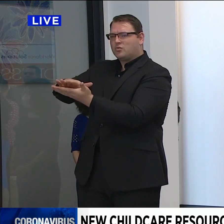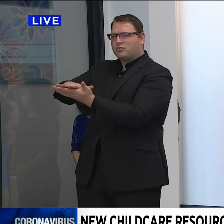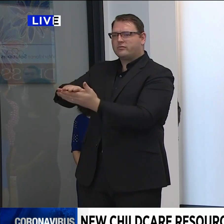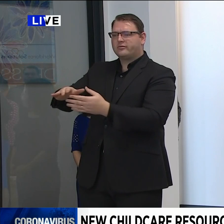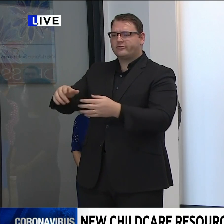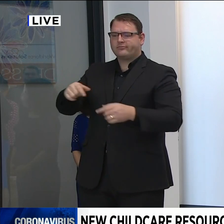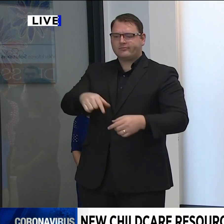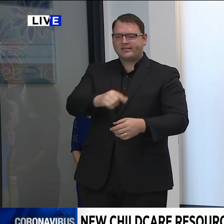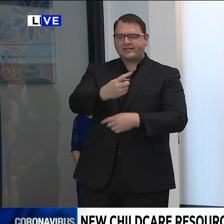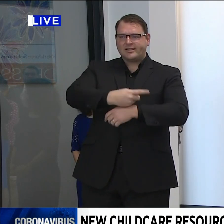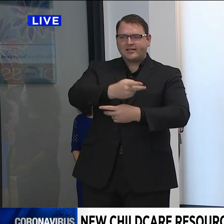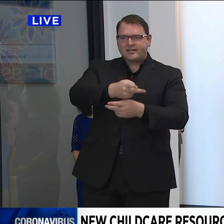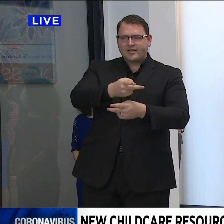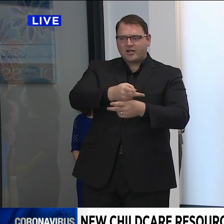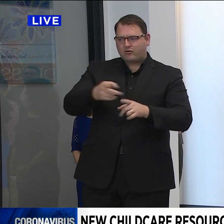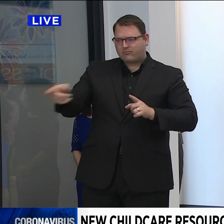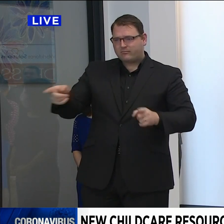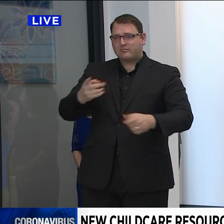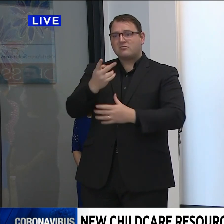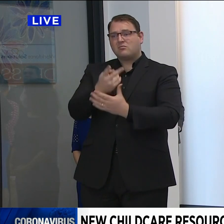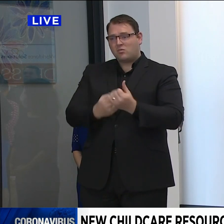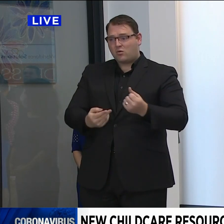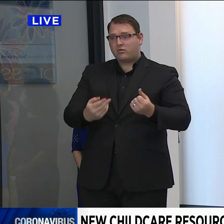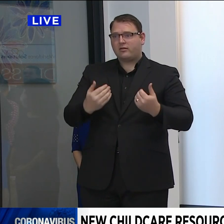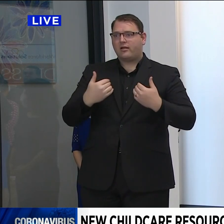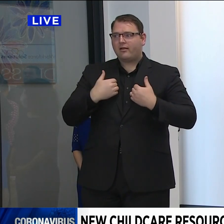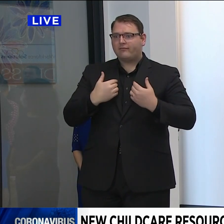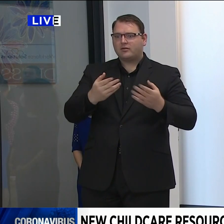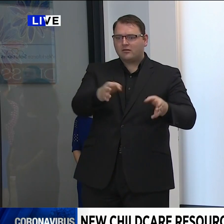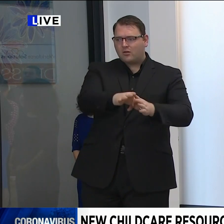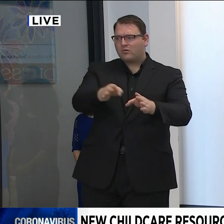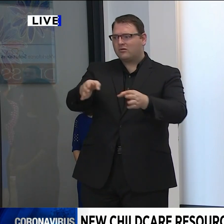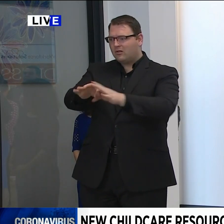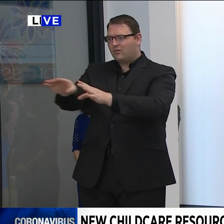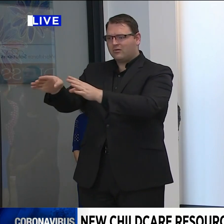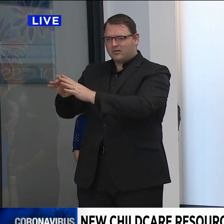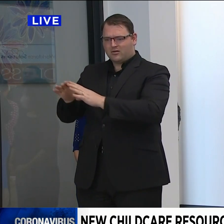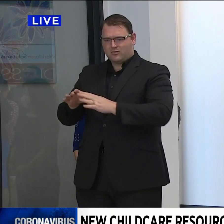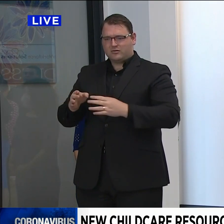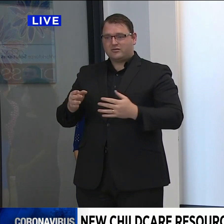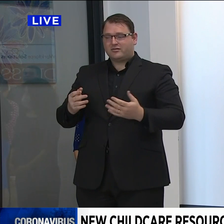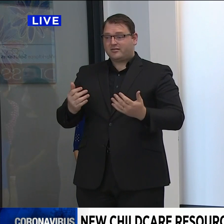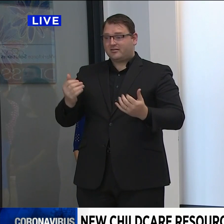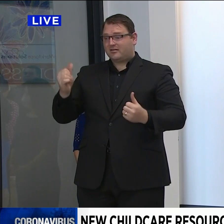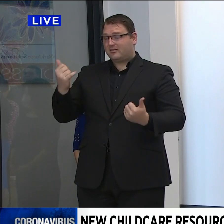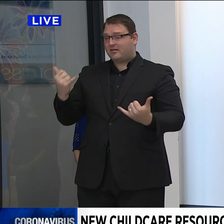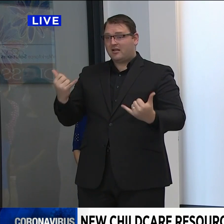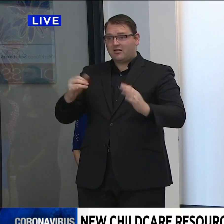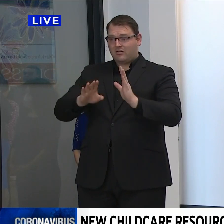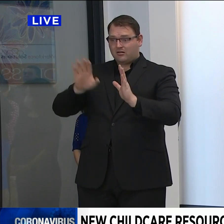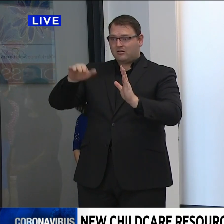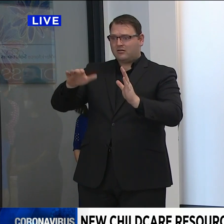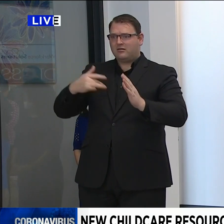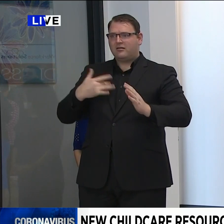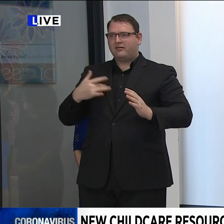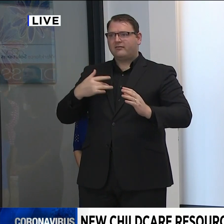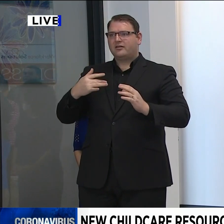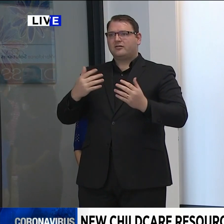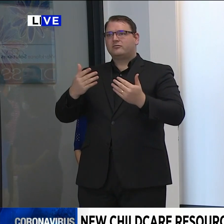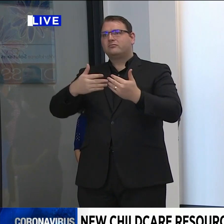complicated by the fact then many of our most reliable many of our most reliable citizen. Systems of child care citizen. Systems of child care from local public from local public schools to child care centers,